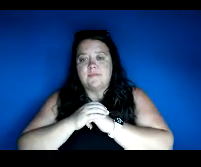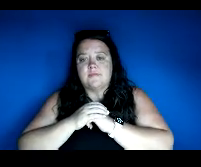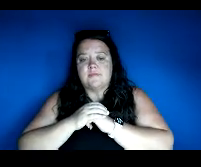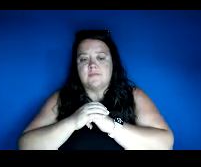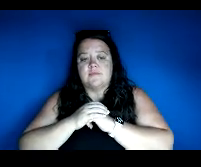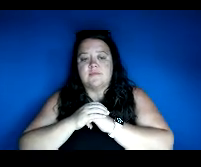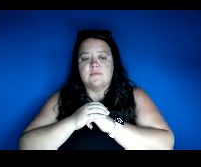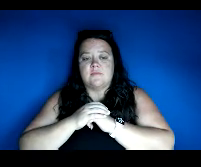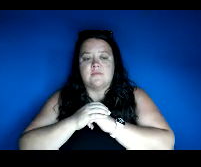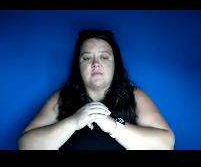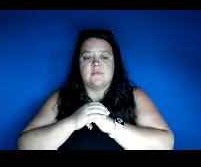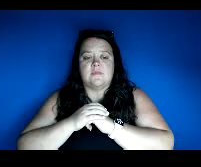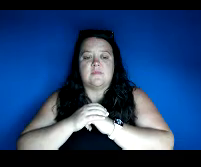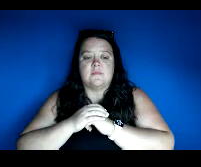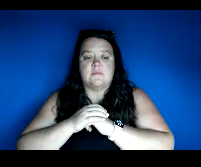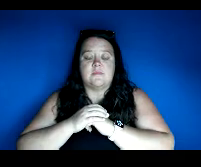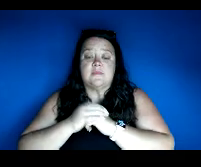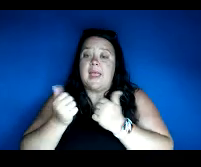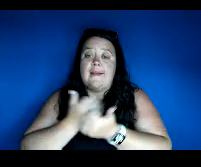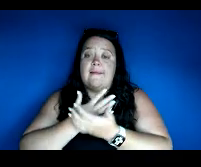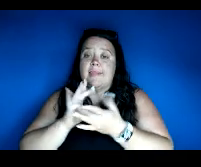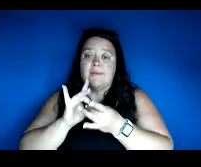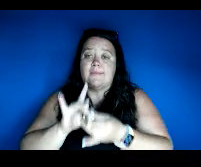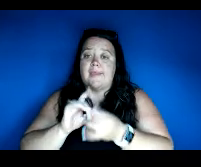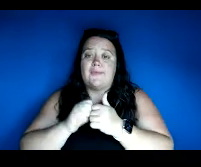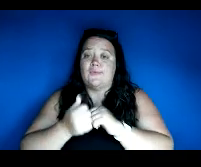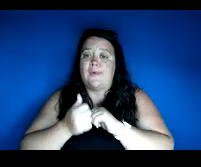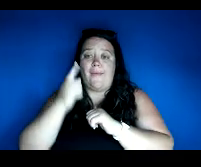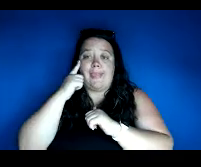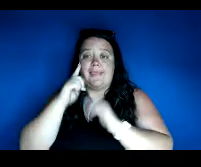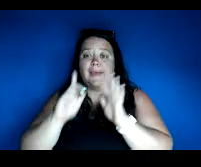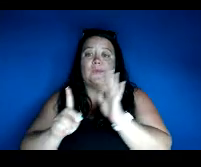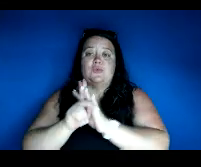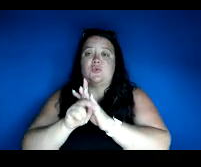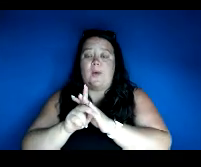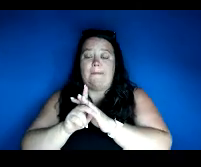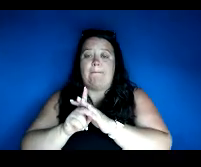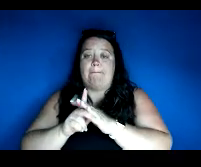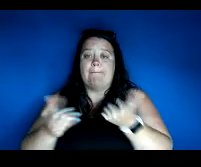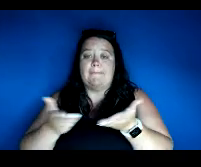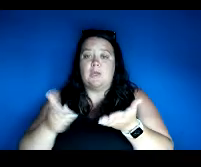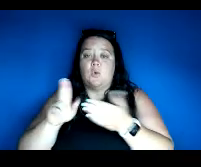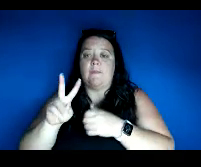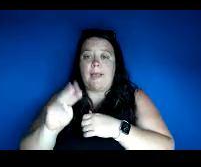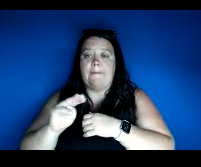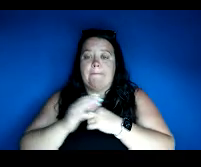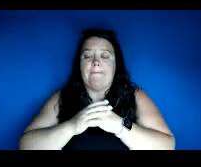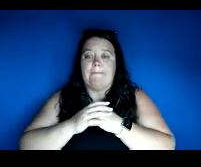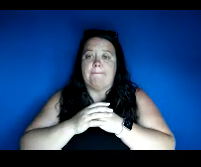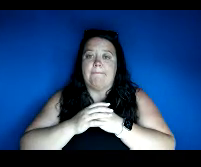to how that might show up for them while they're at UVM. And then also, you know, and this obviously depends